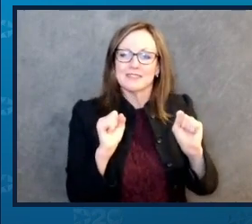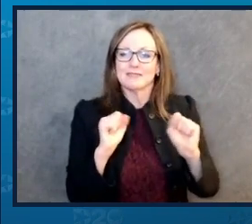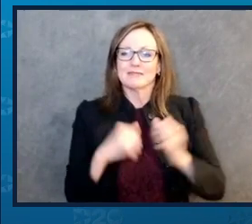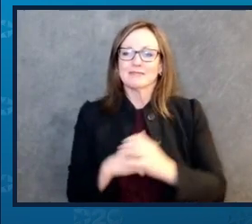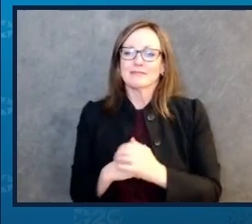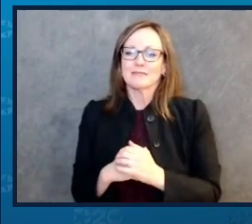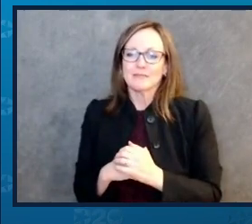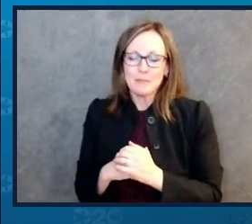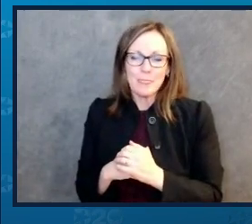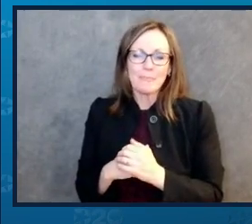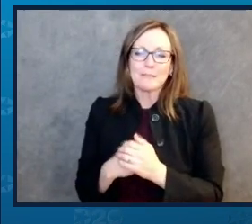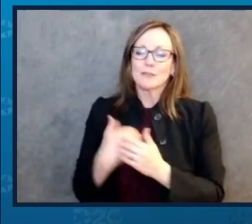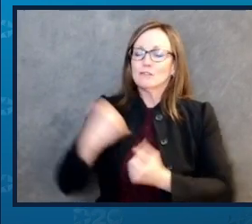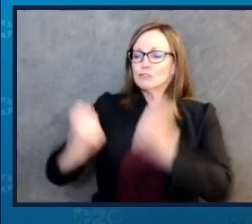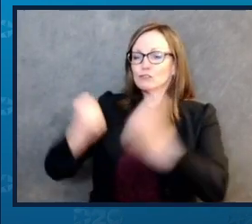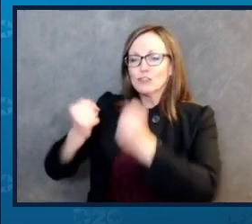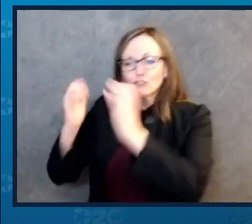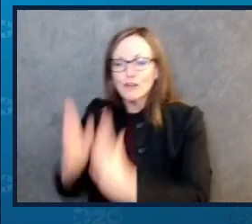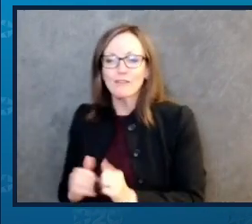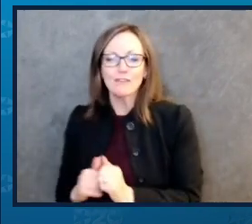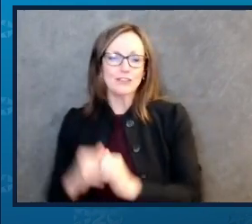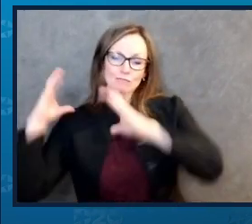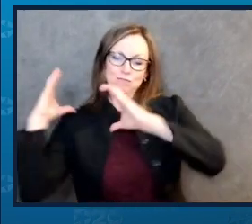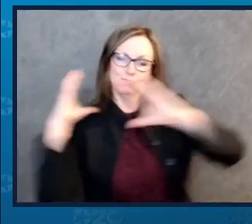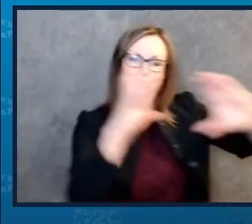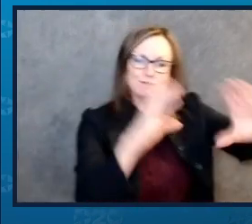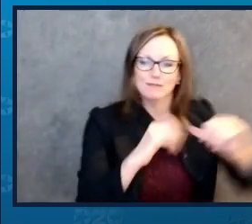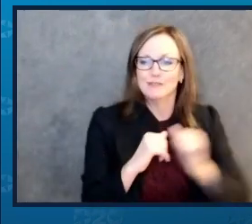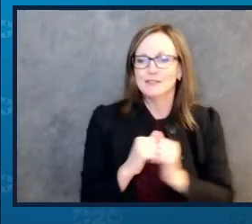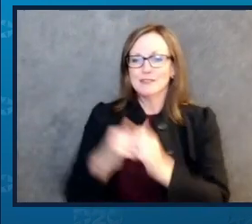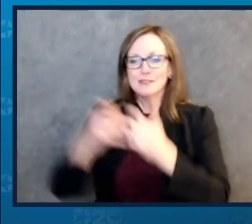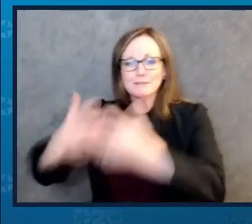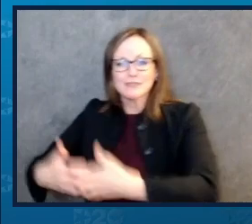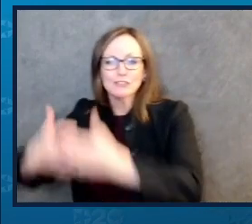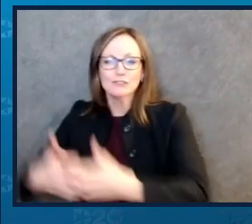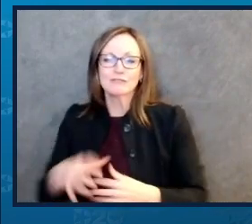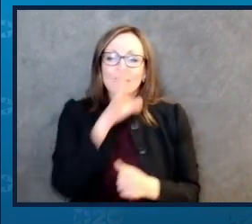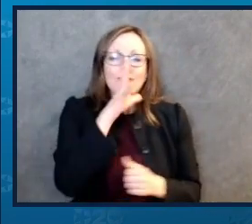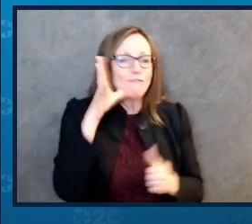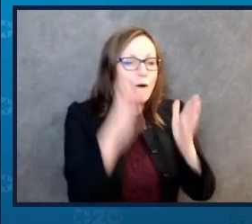WORKERRANCE THE FAMMERS, THE